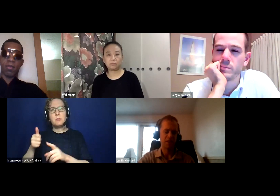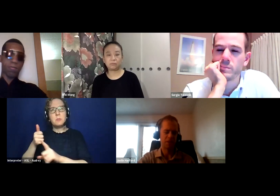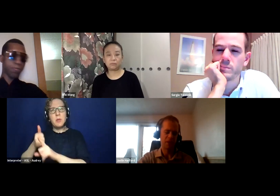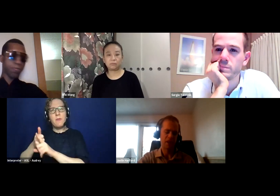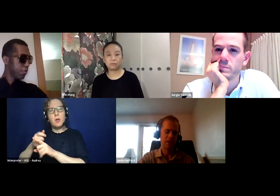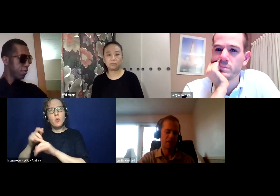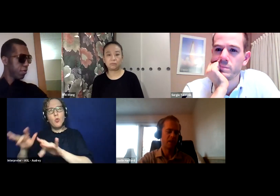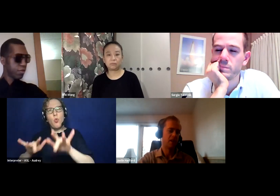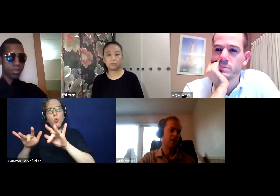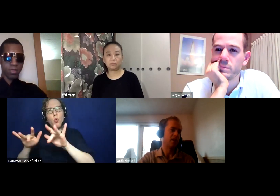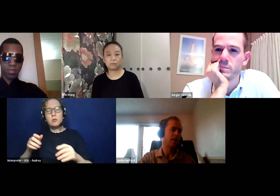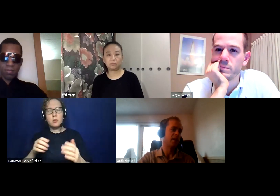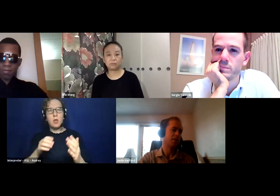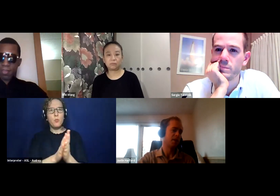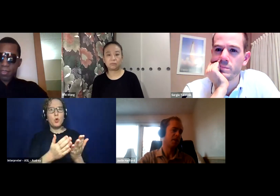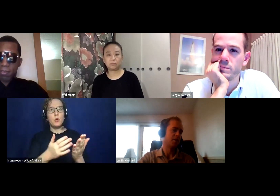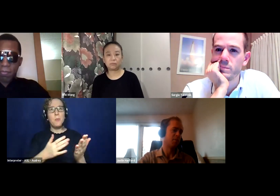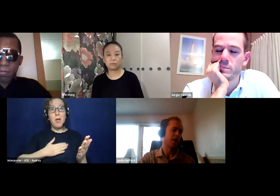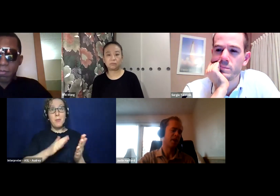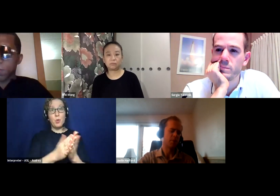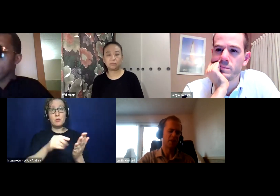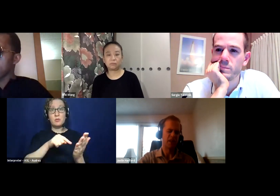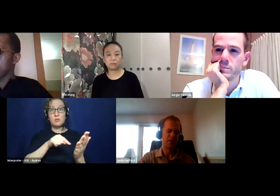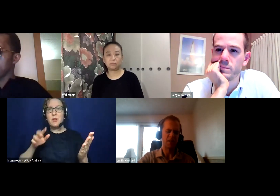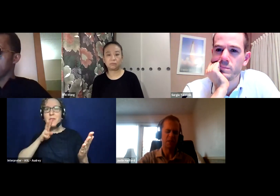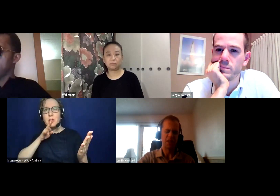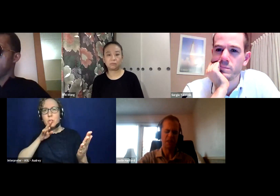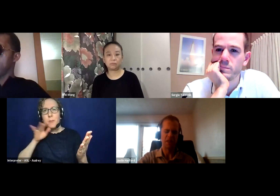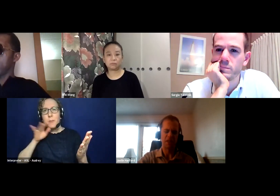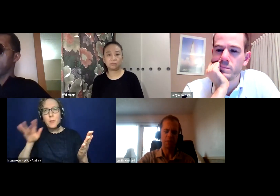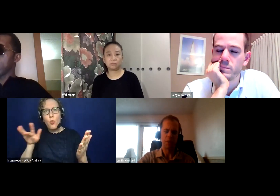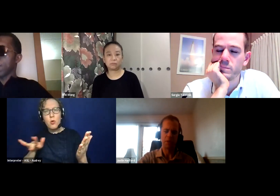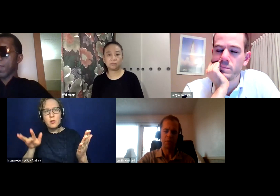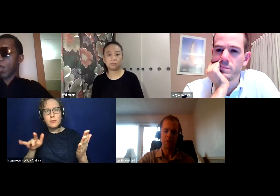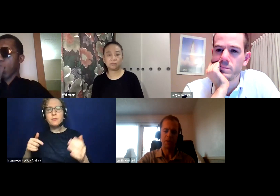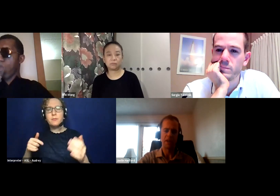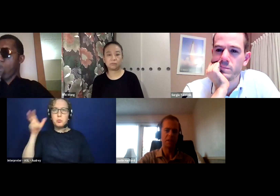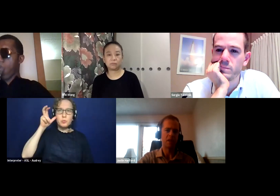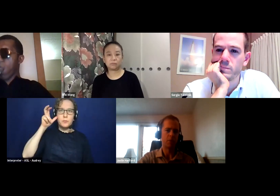Nice, yeah. As, like, that makes a lot of sense. I think people don't really